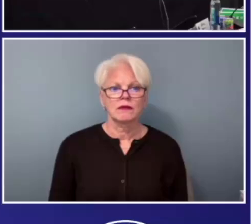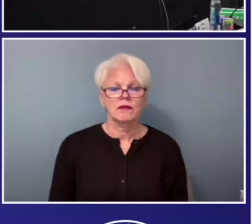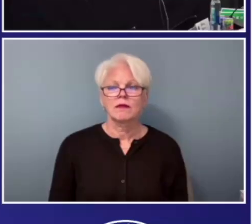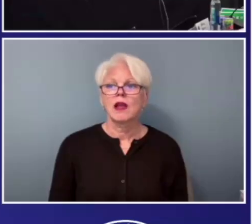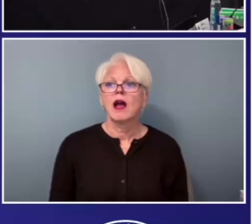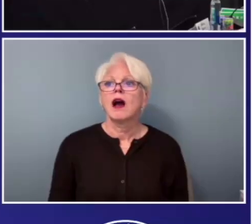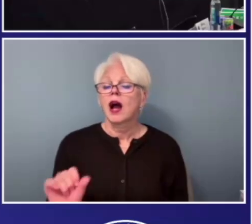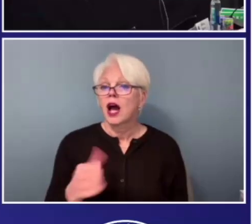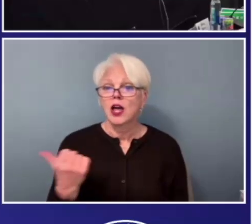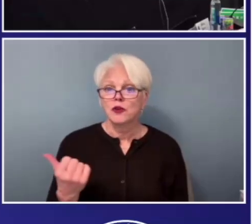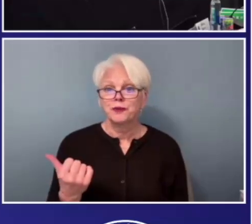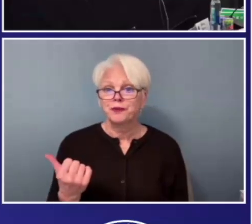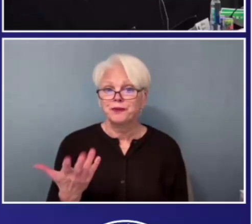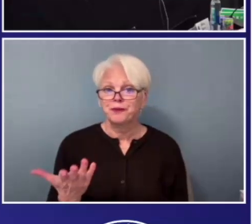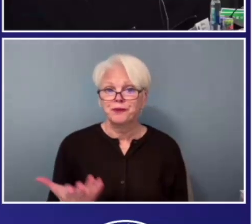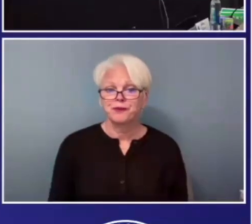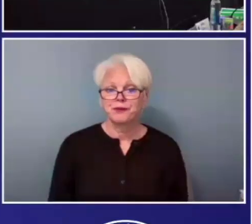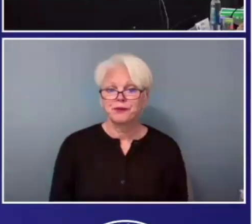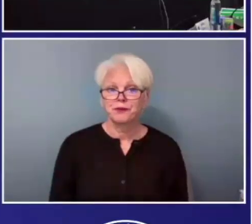Is there another one? That's it.